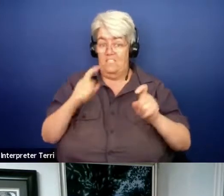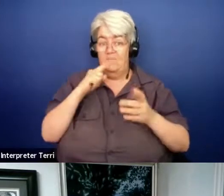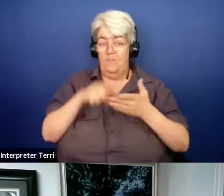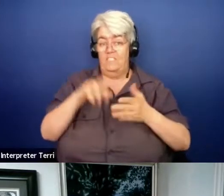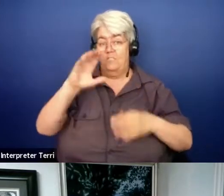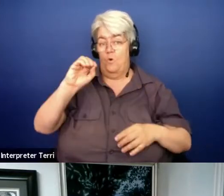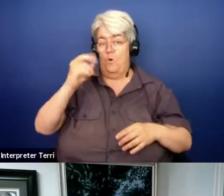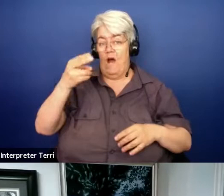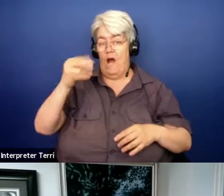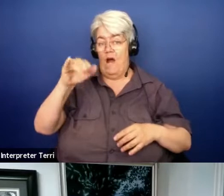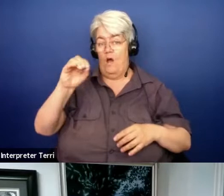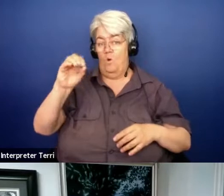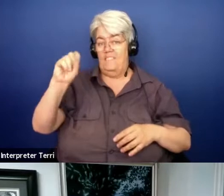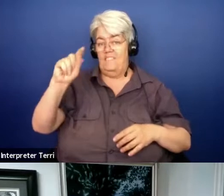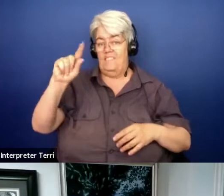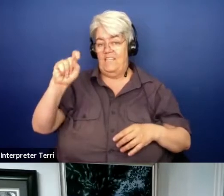the Ohio State University traumatic brain